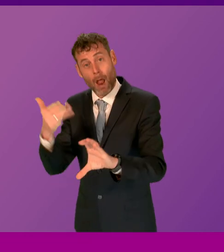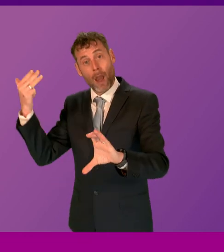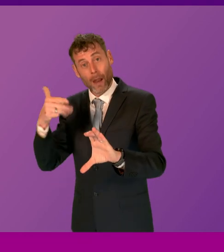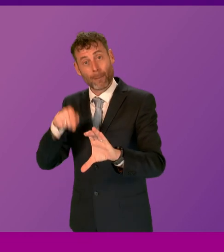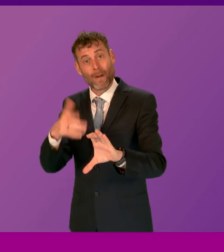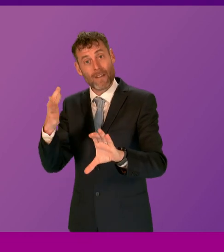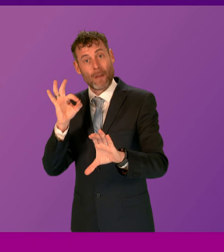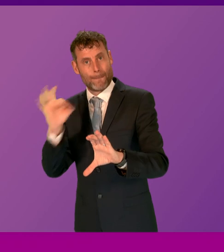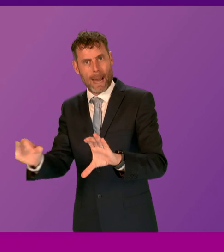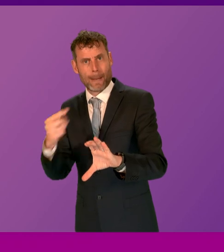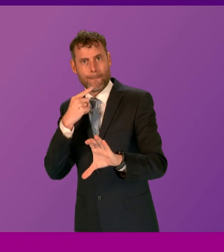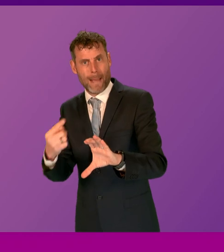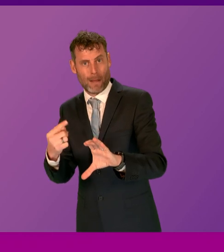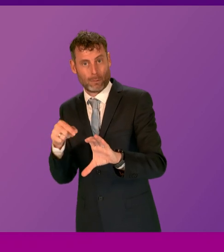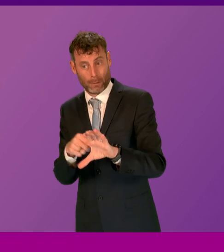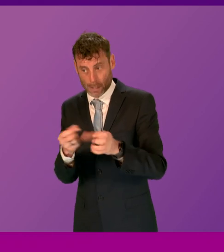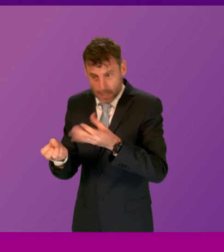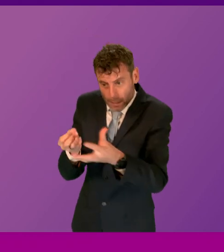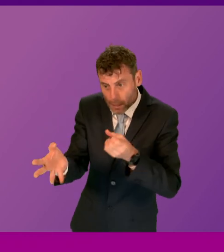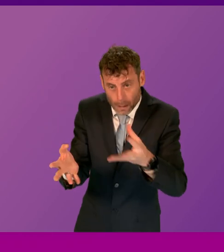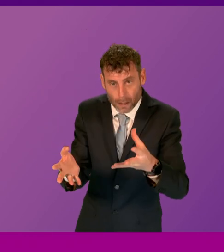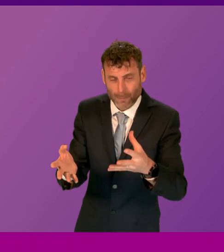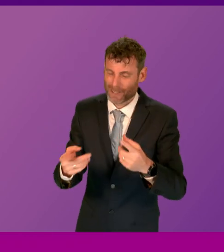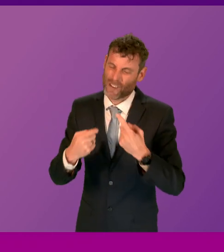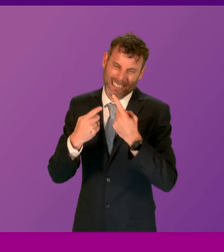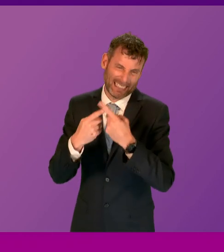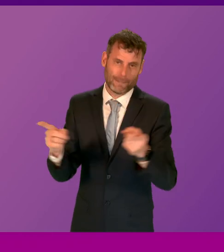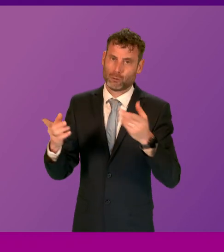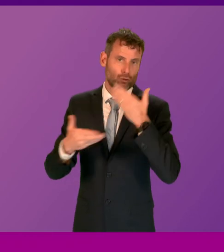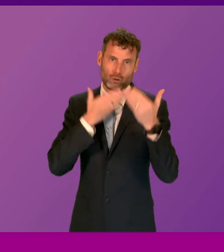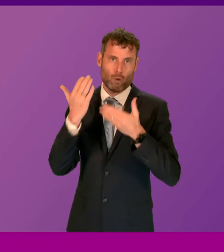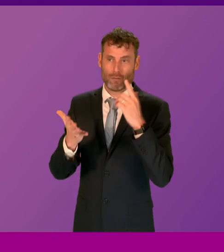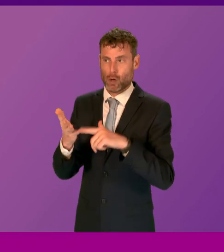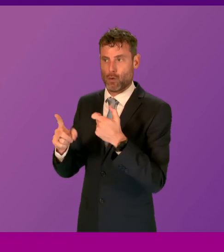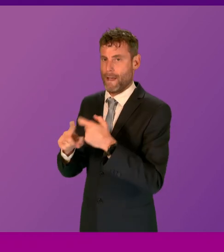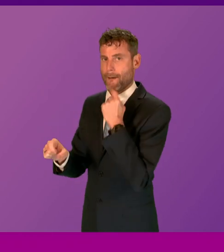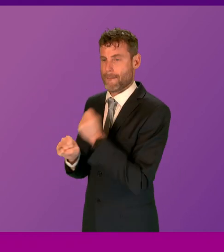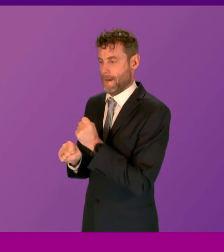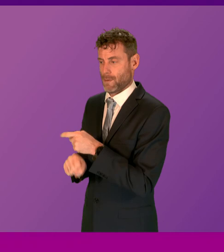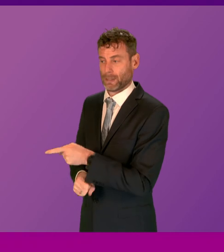That is in stark contrast to the UK Conservative Government, which has slashed public spending